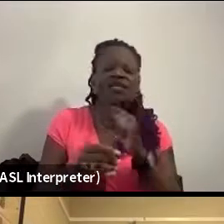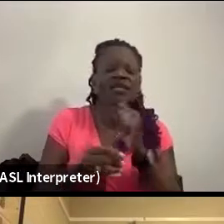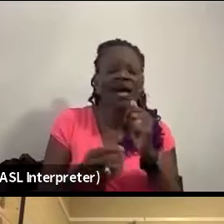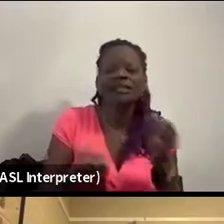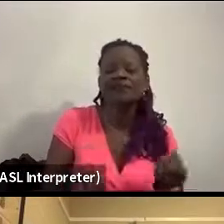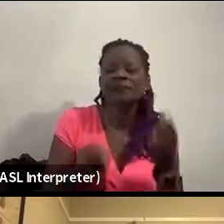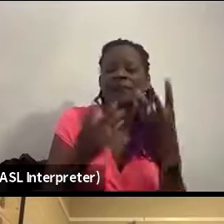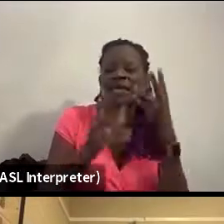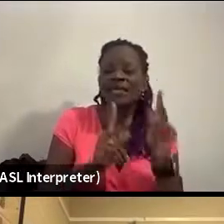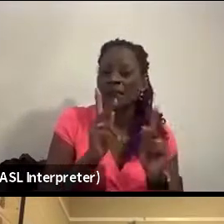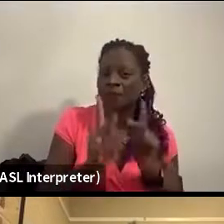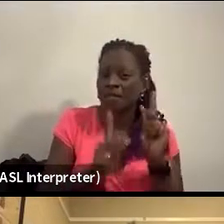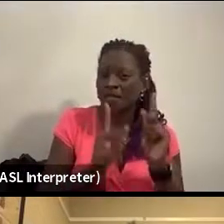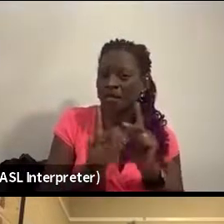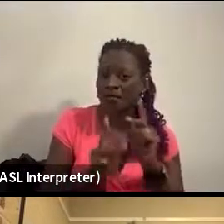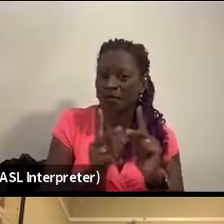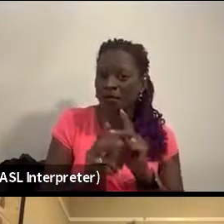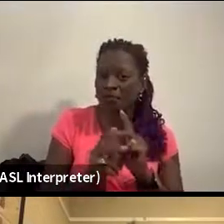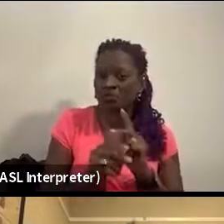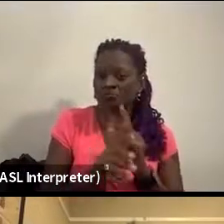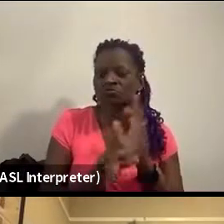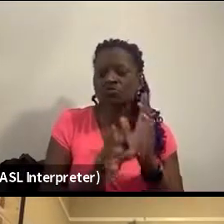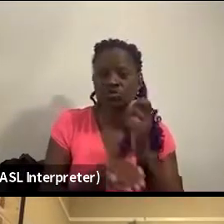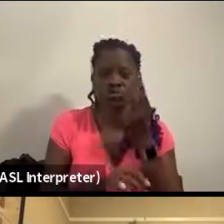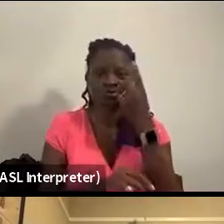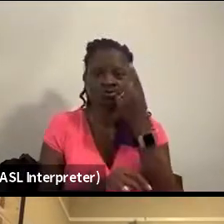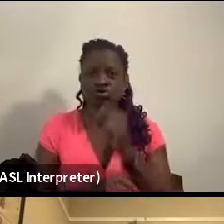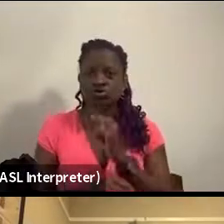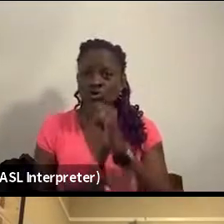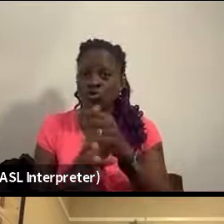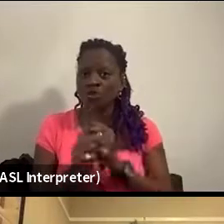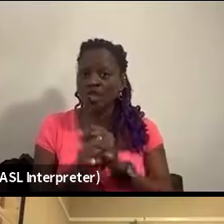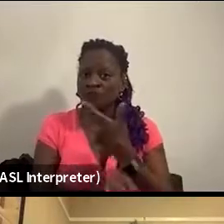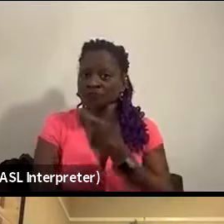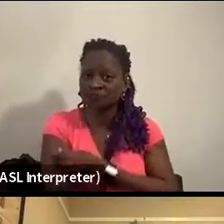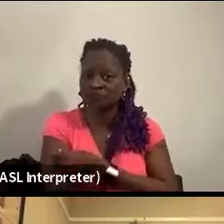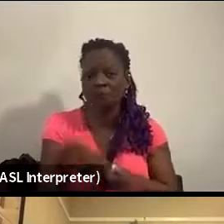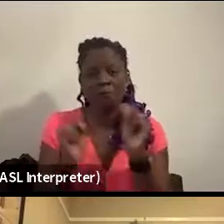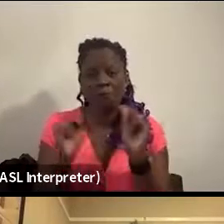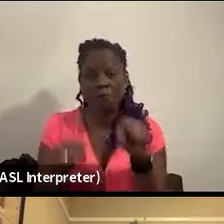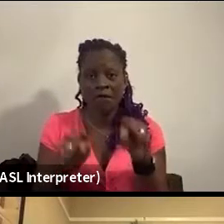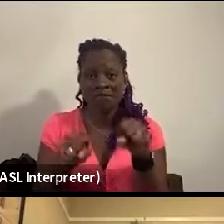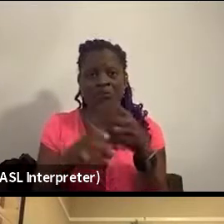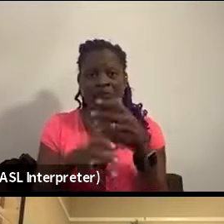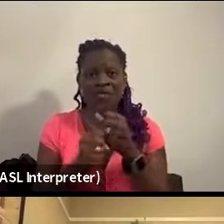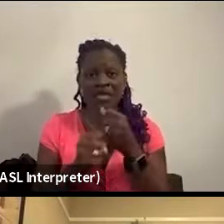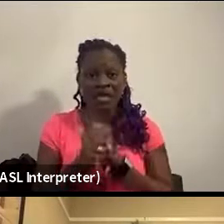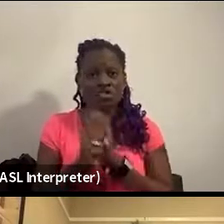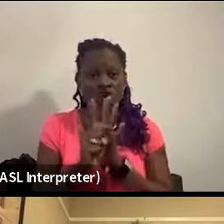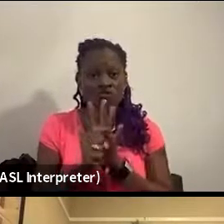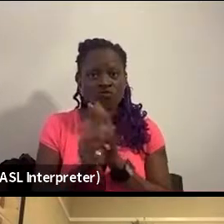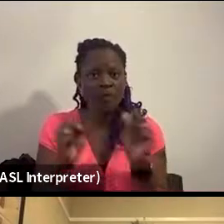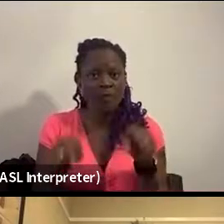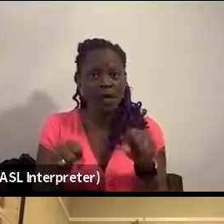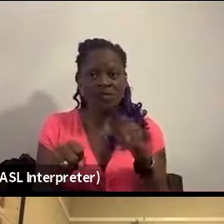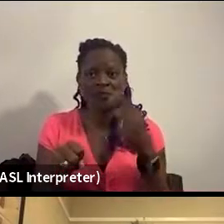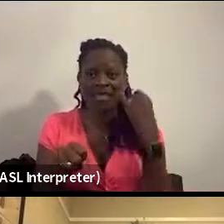So the point is, if you don't take the vaccine, you may still be at risk for getting covid if exposed. If you do get the vaccine